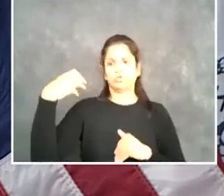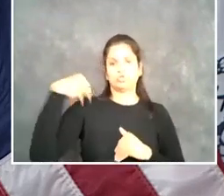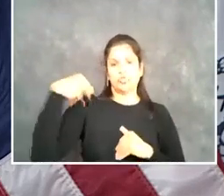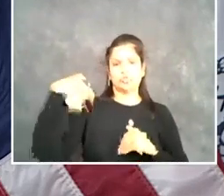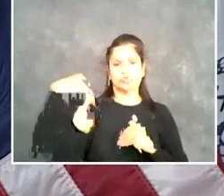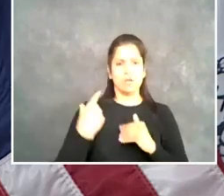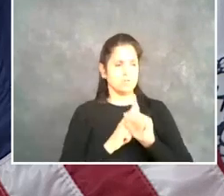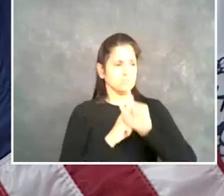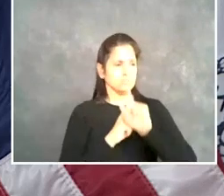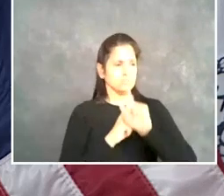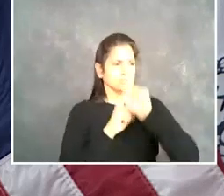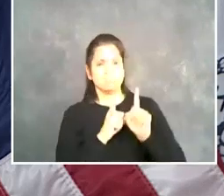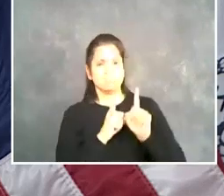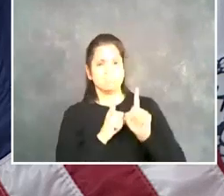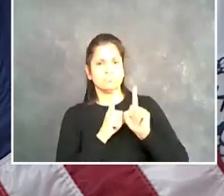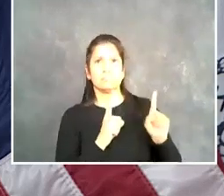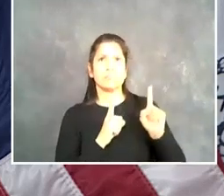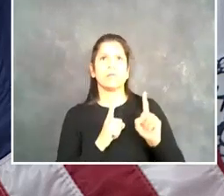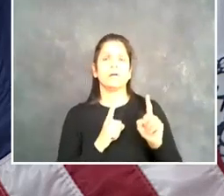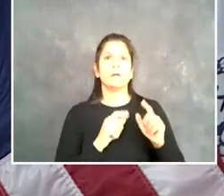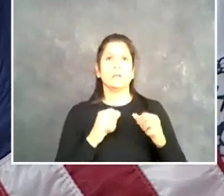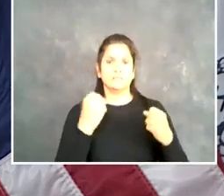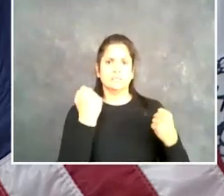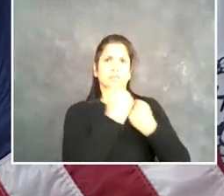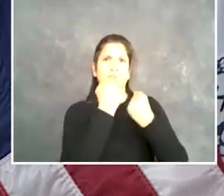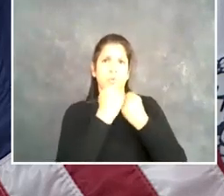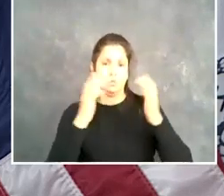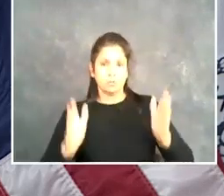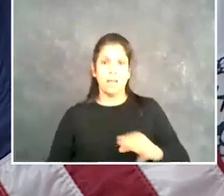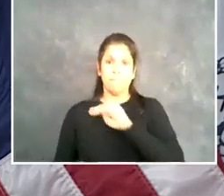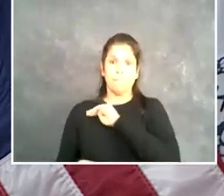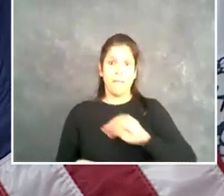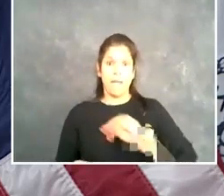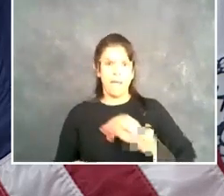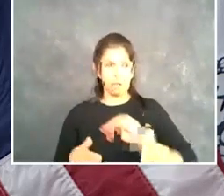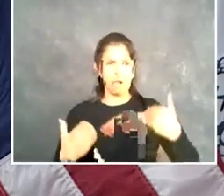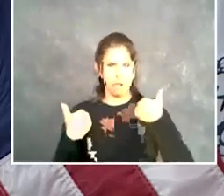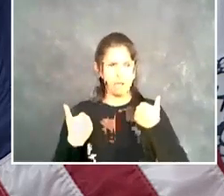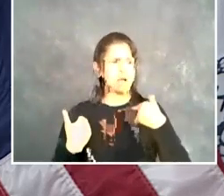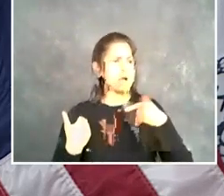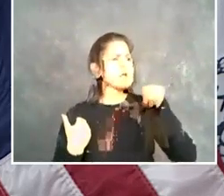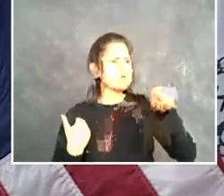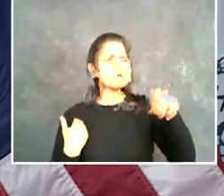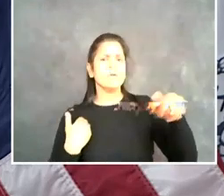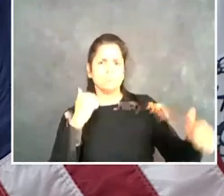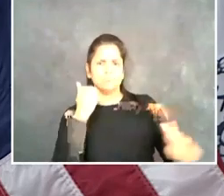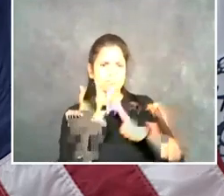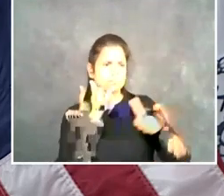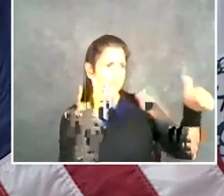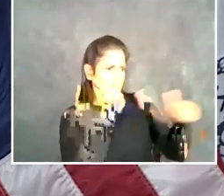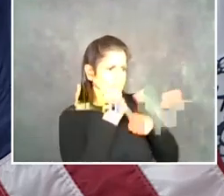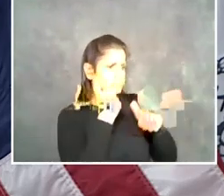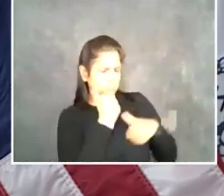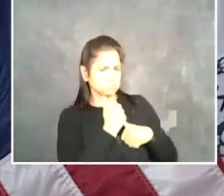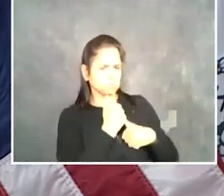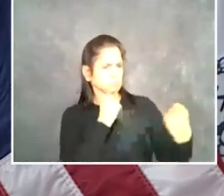ABOUT DISPARITY. BUT I'LL TURN TO SHERLAIN AND FORGIVE MY LONG INTRO, BY